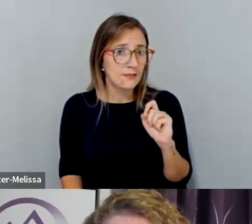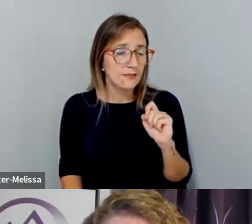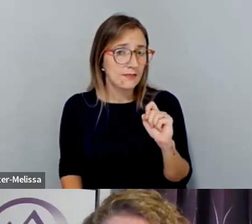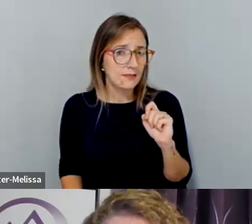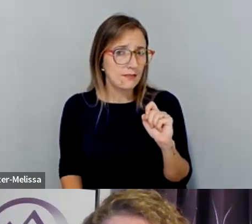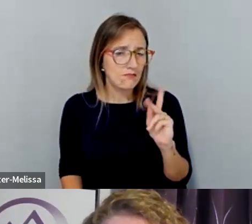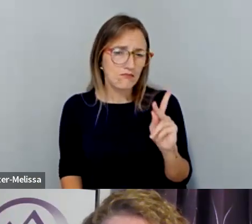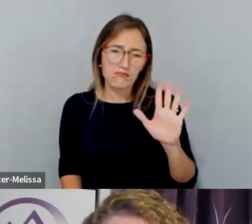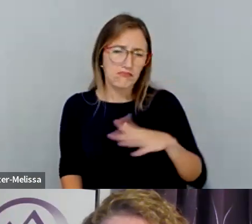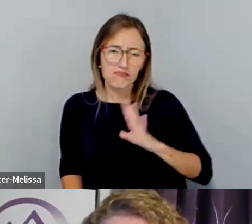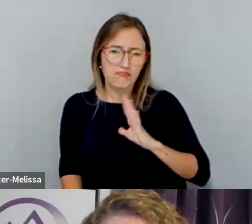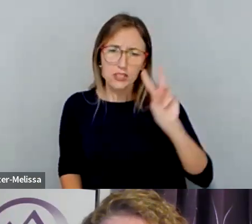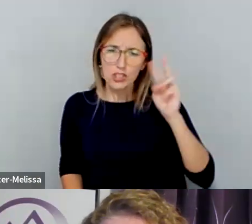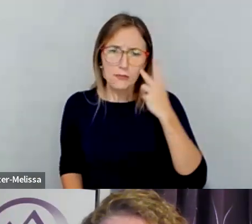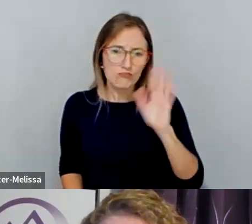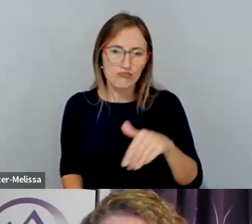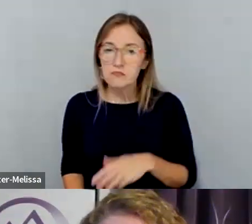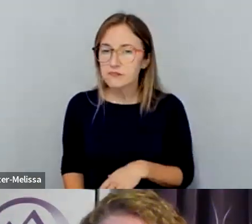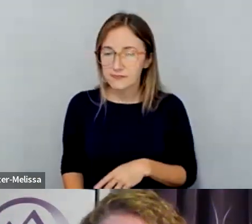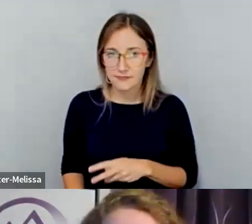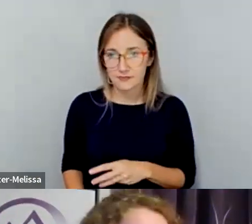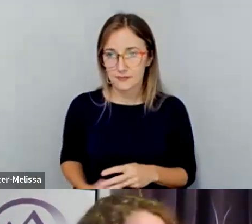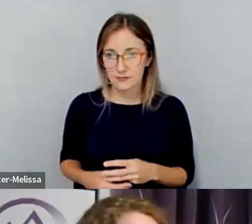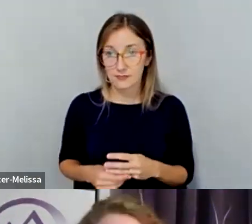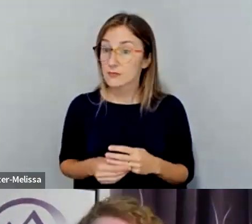cuffed. It can be a very reasonable request under the ADA. I think I saw